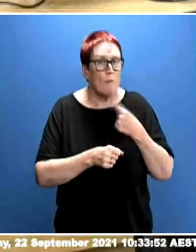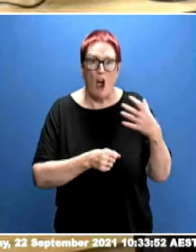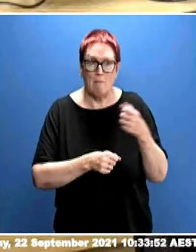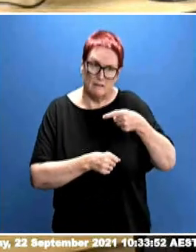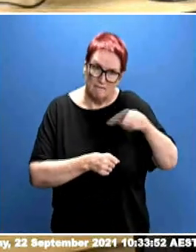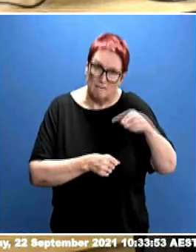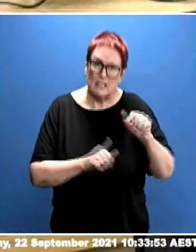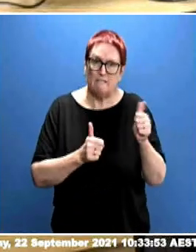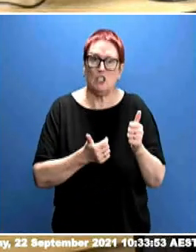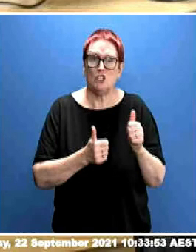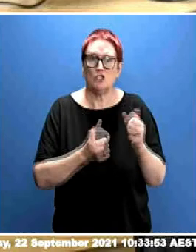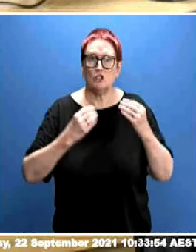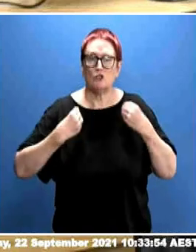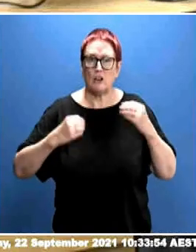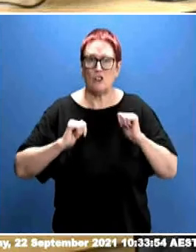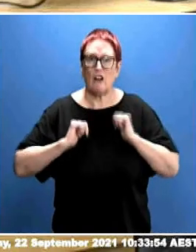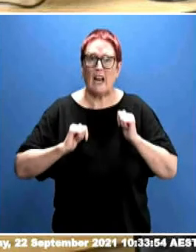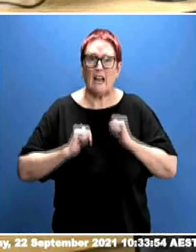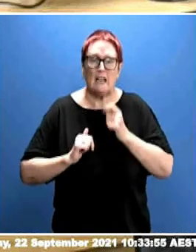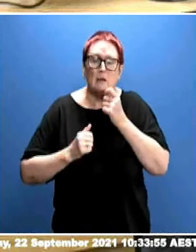So, yeah, it was taking a bit longer.